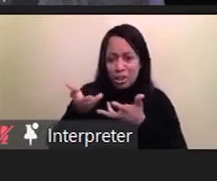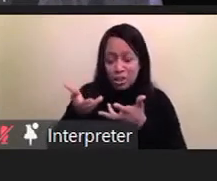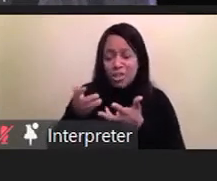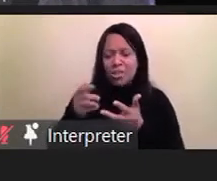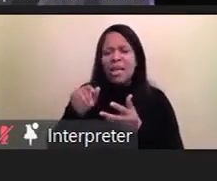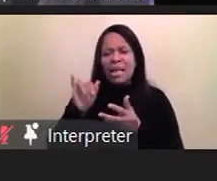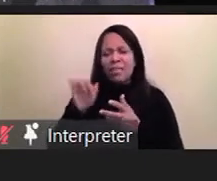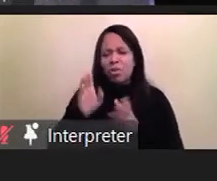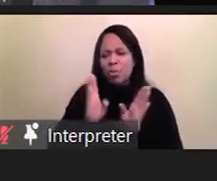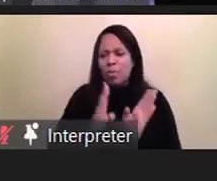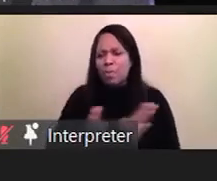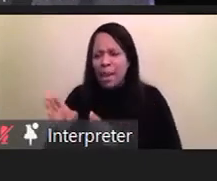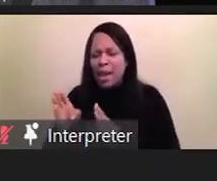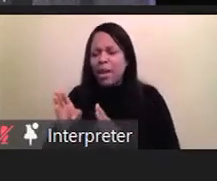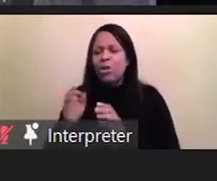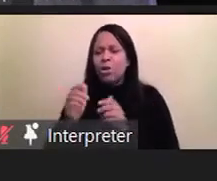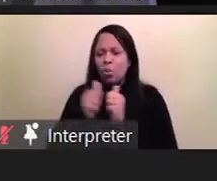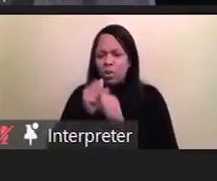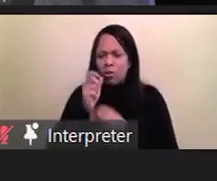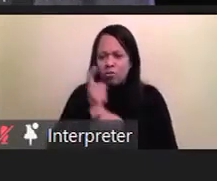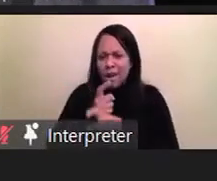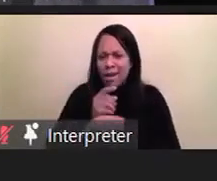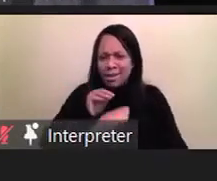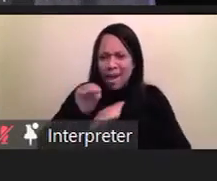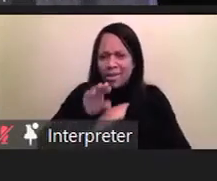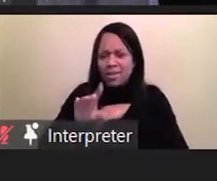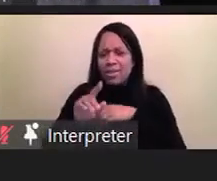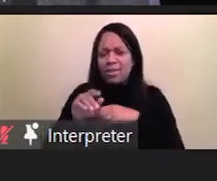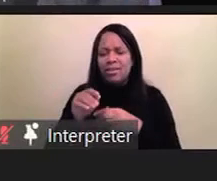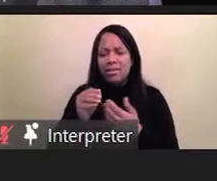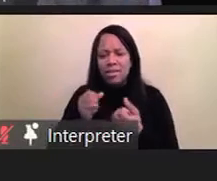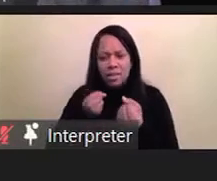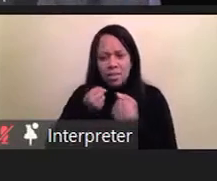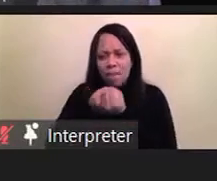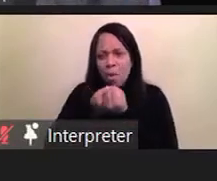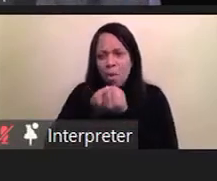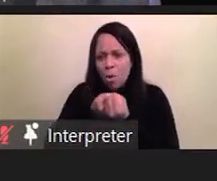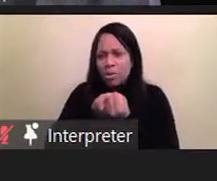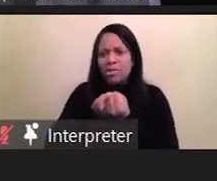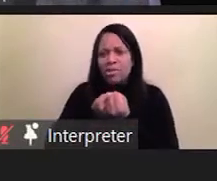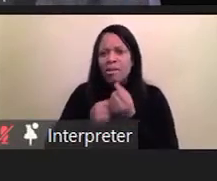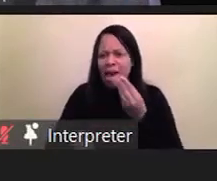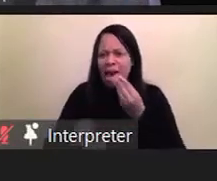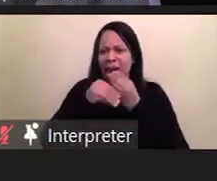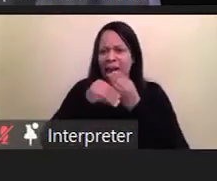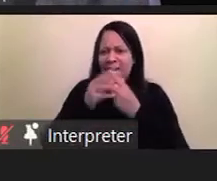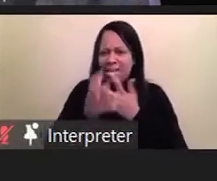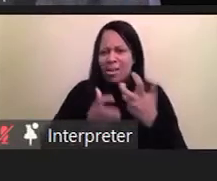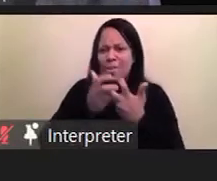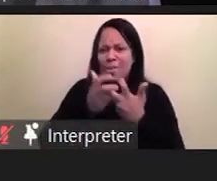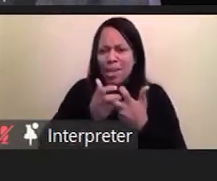So with the right guidance, the right advice and support, adding accommodations like CART captioning or notetaking